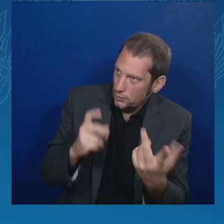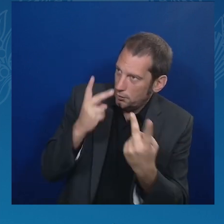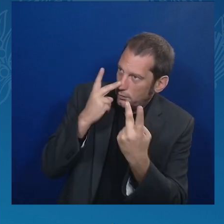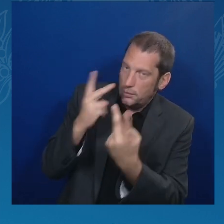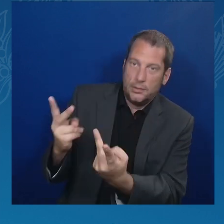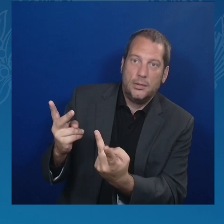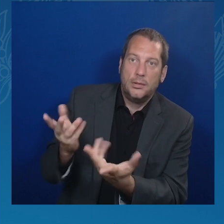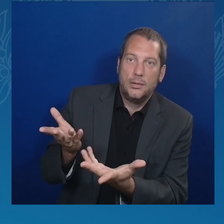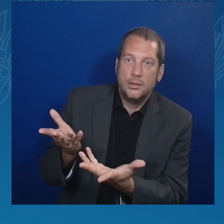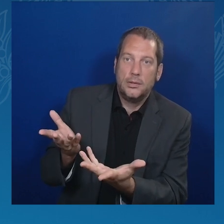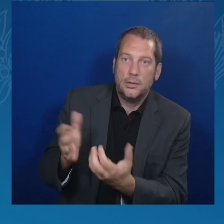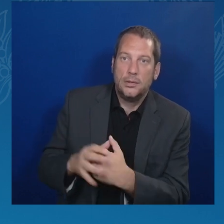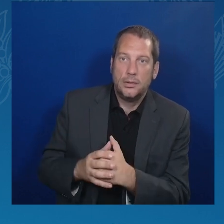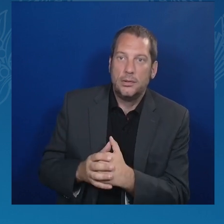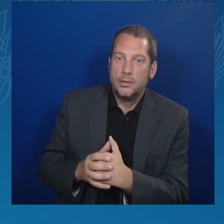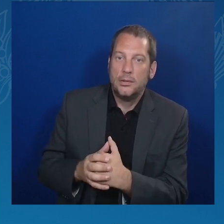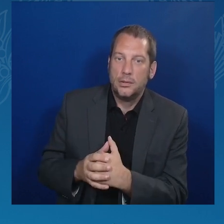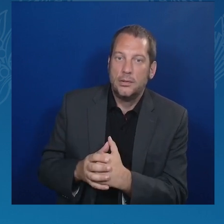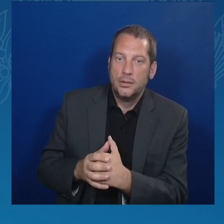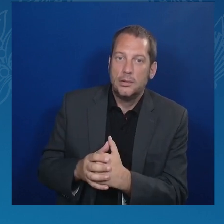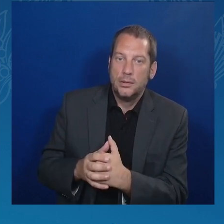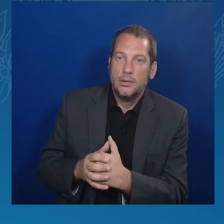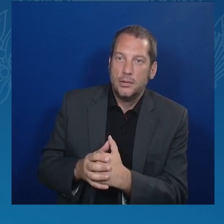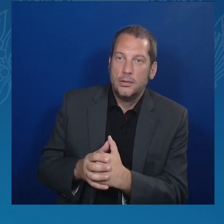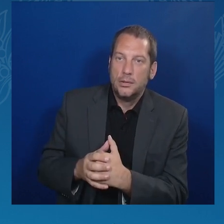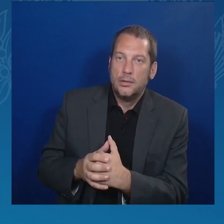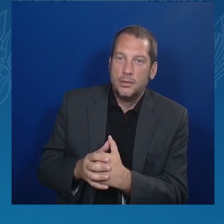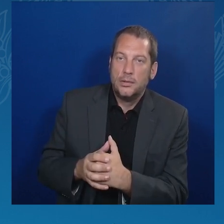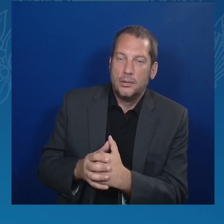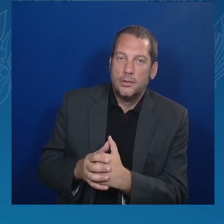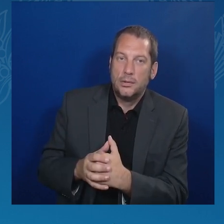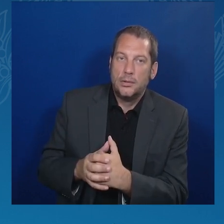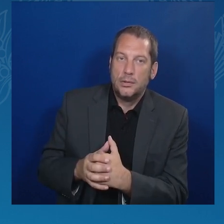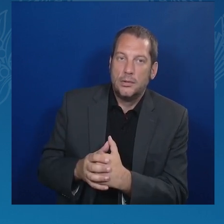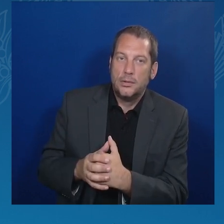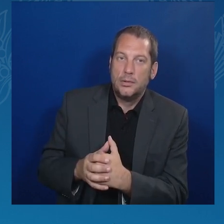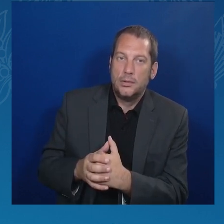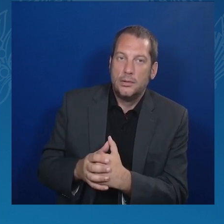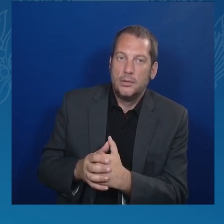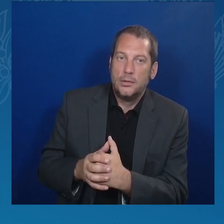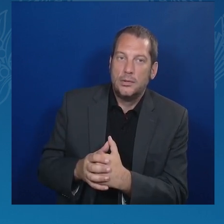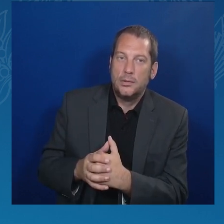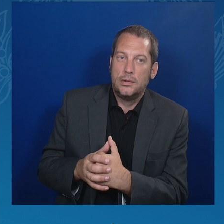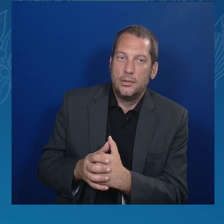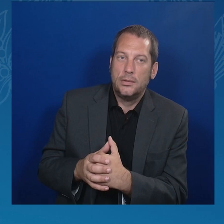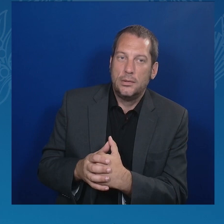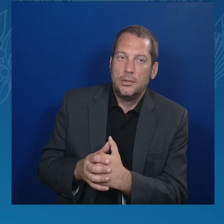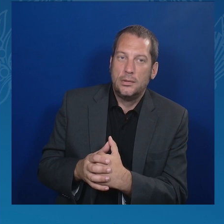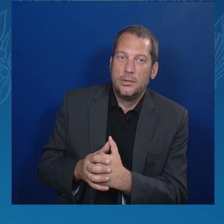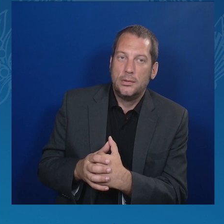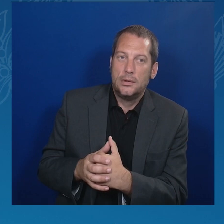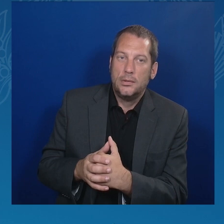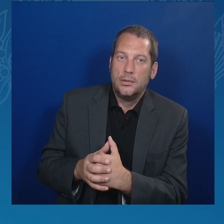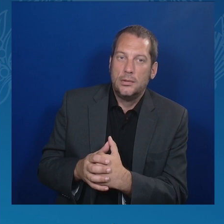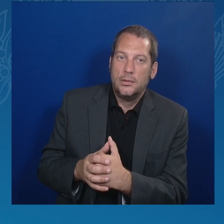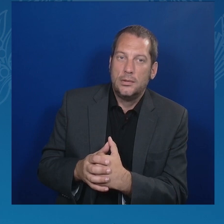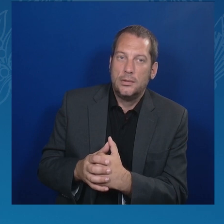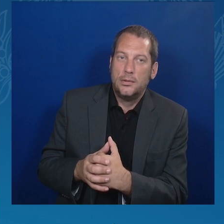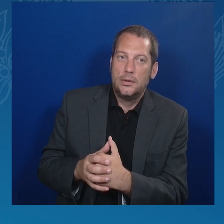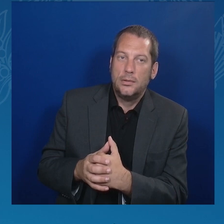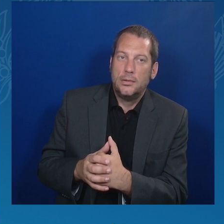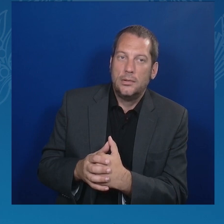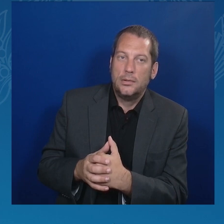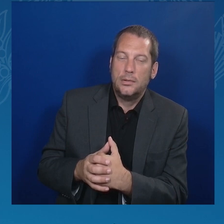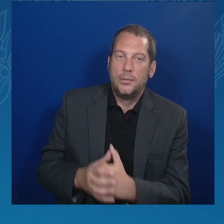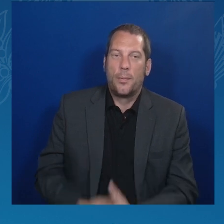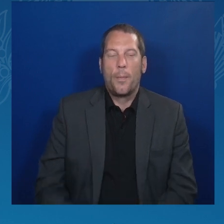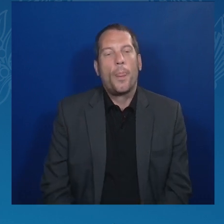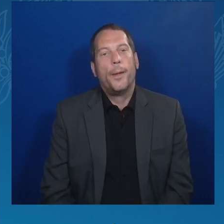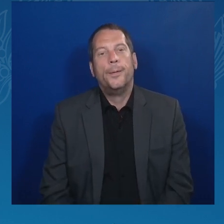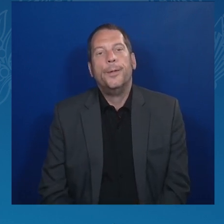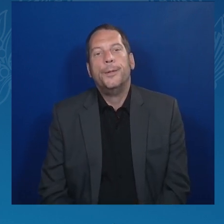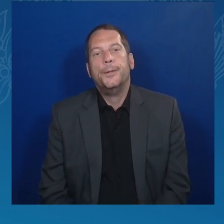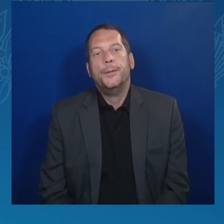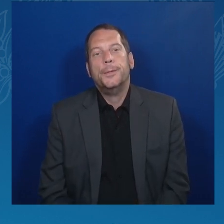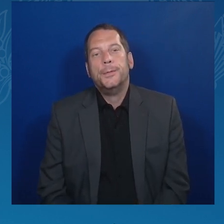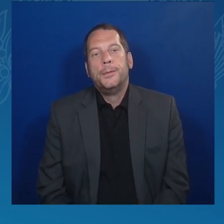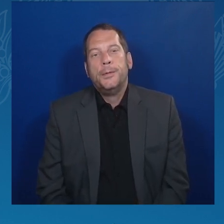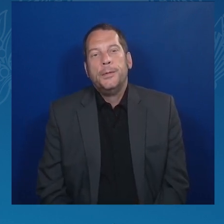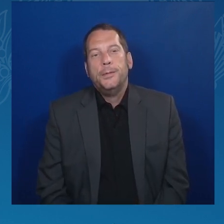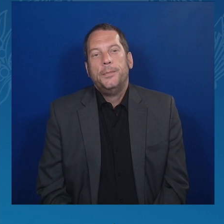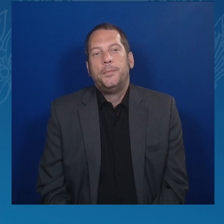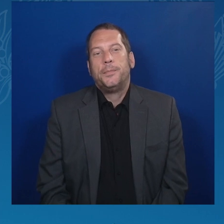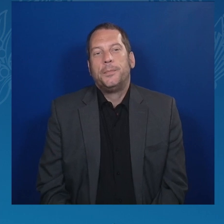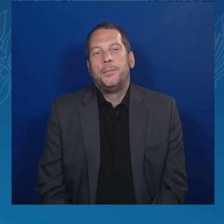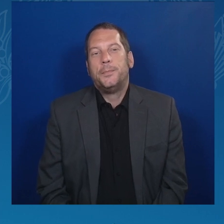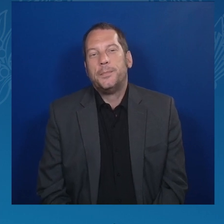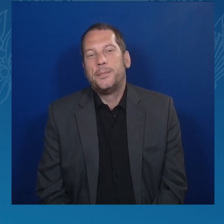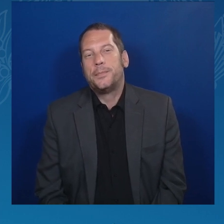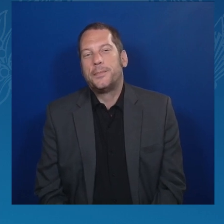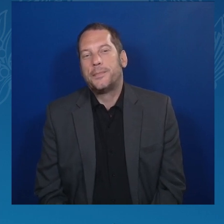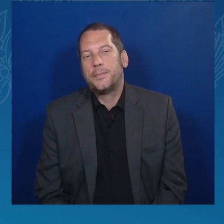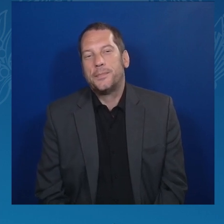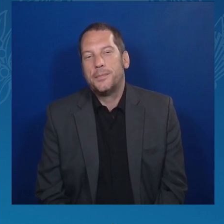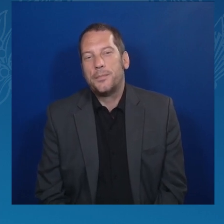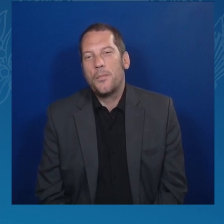They fight for the workers,